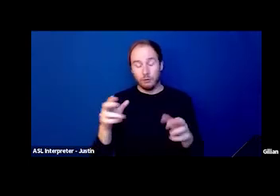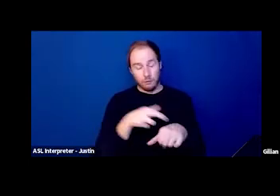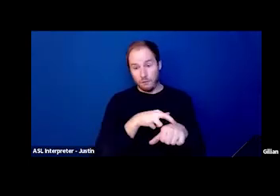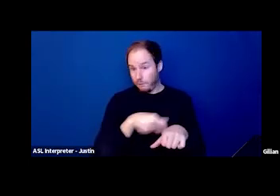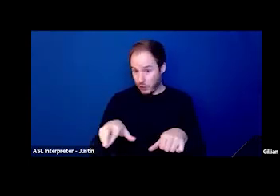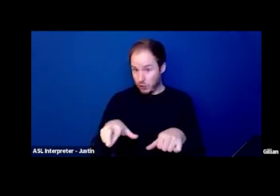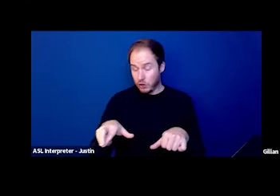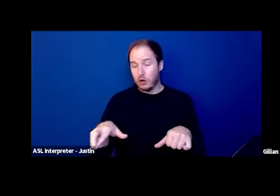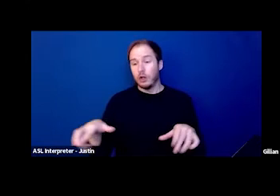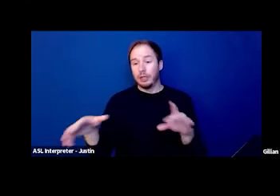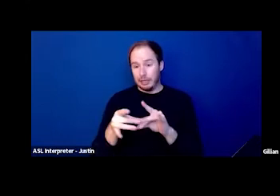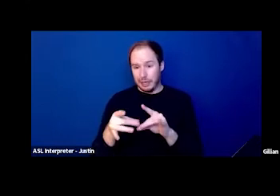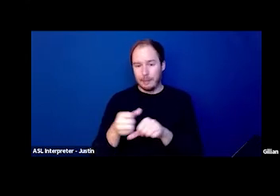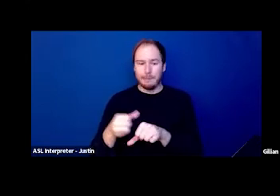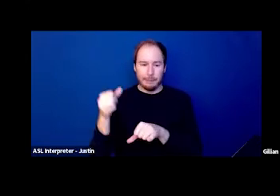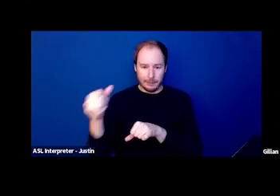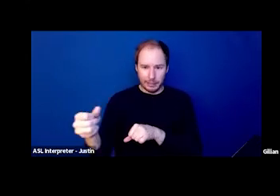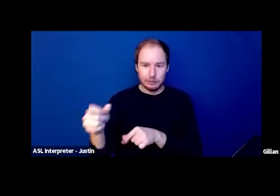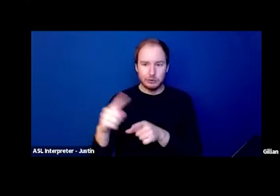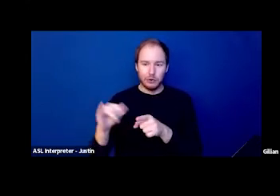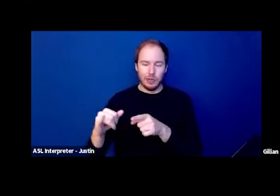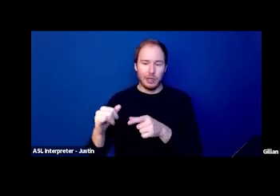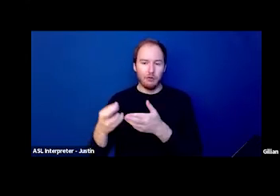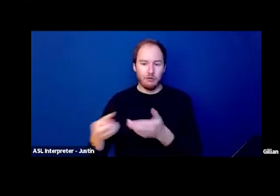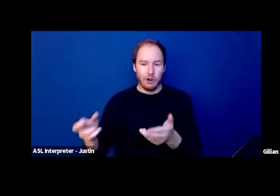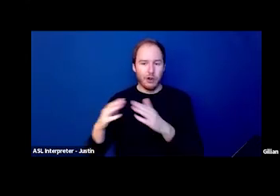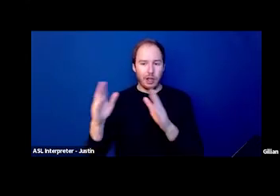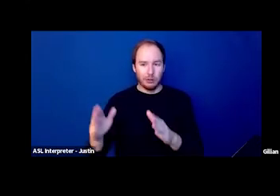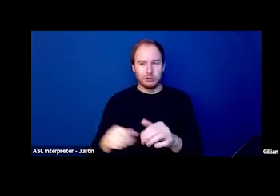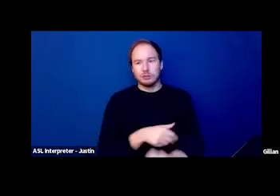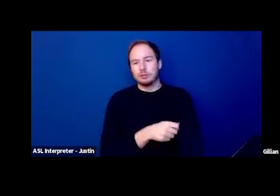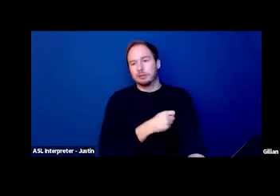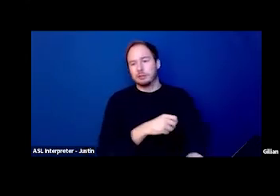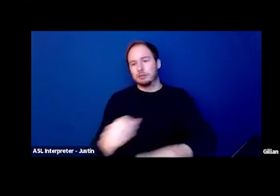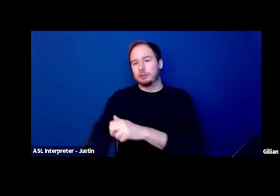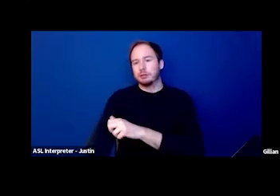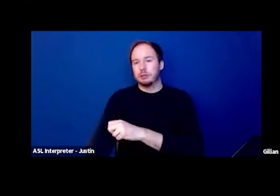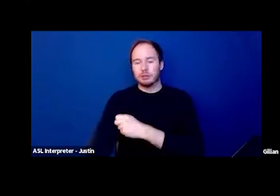assuming it's a housing resource, which usually entails some level of getting the person or the household, you know,